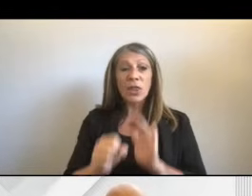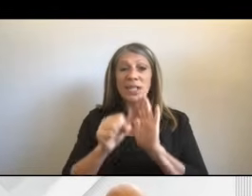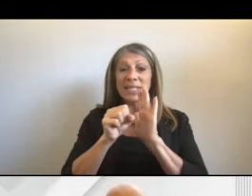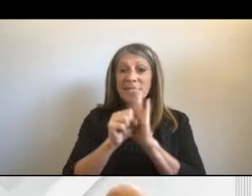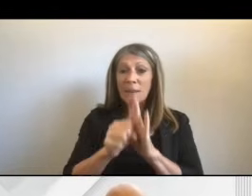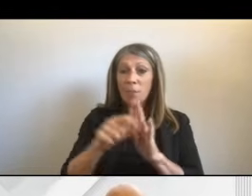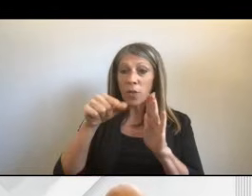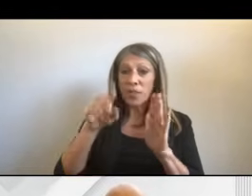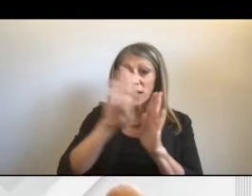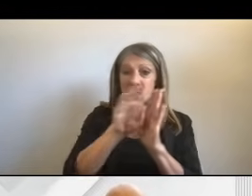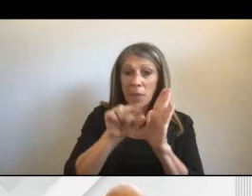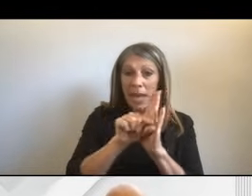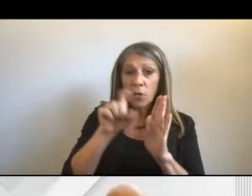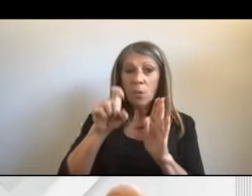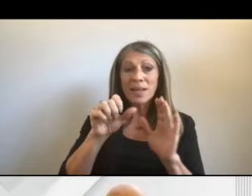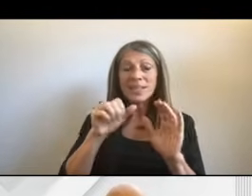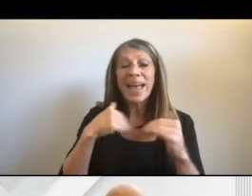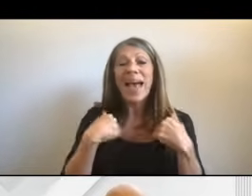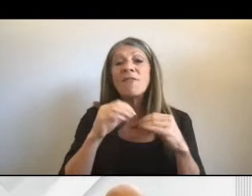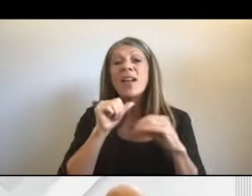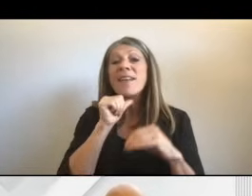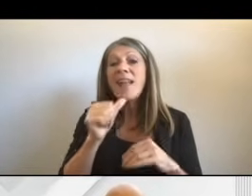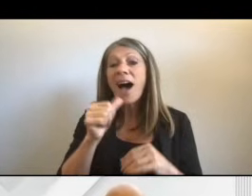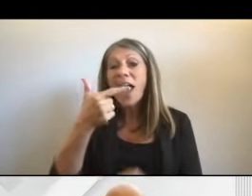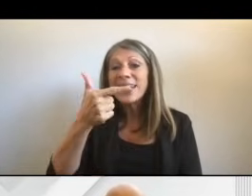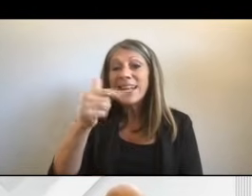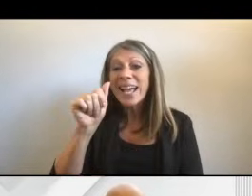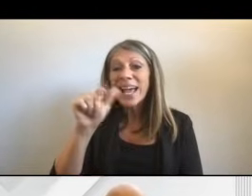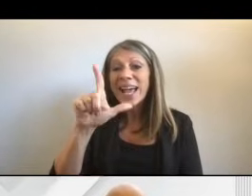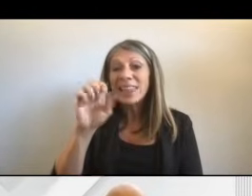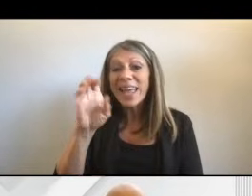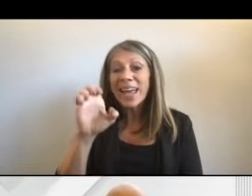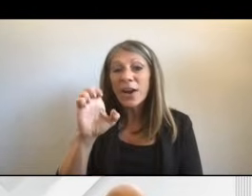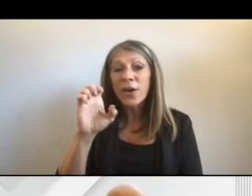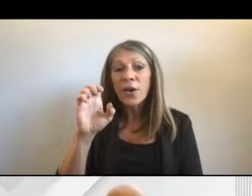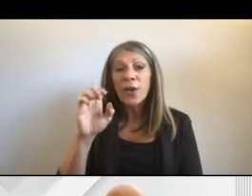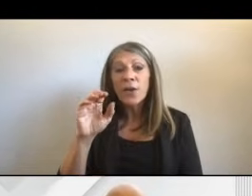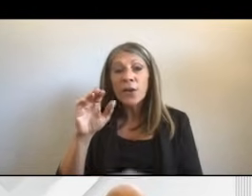must have a non-glare finish, and it must contrast with its background with either a